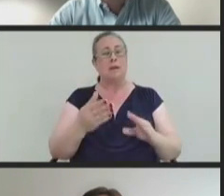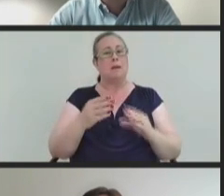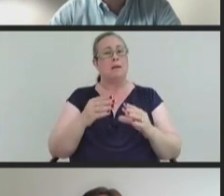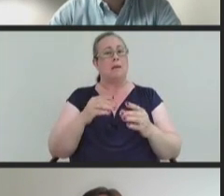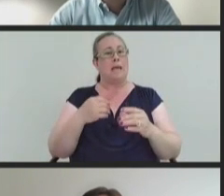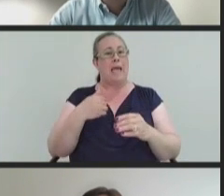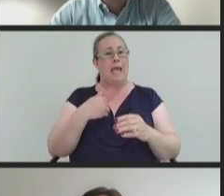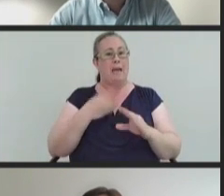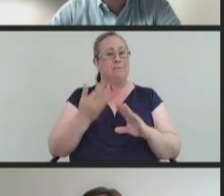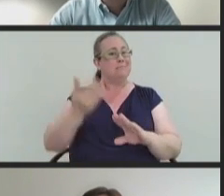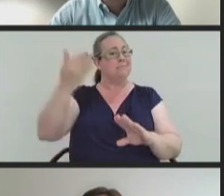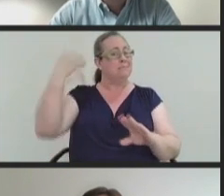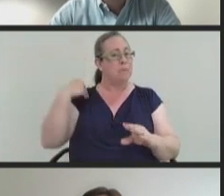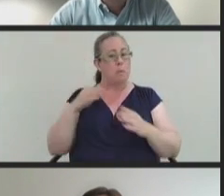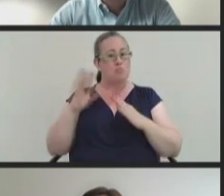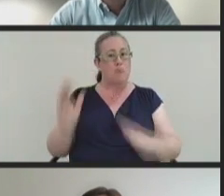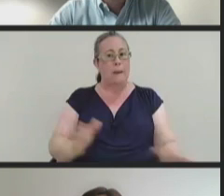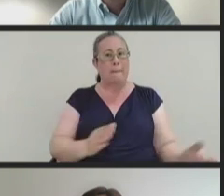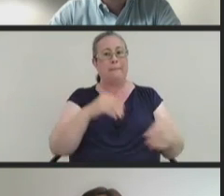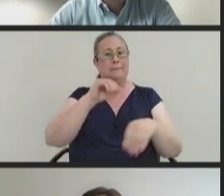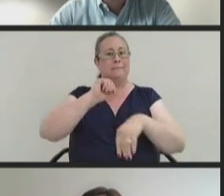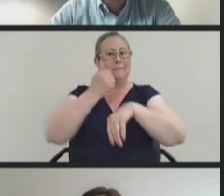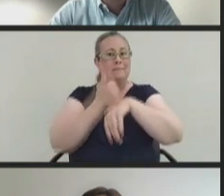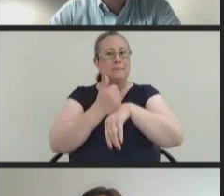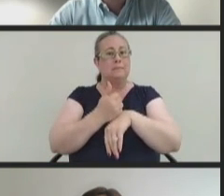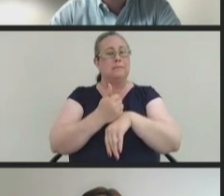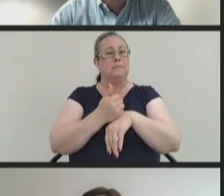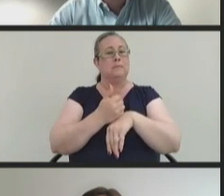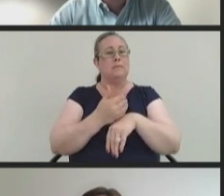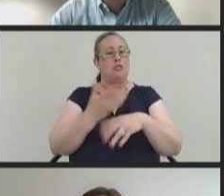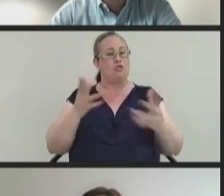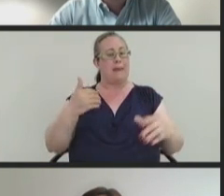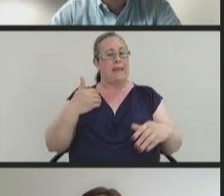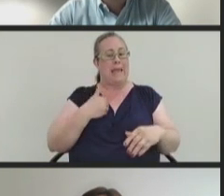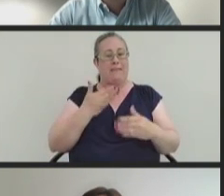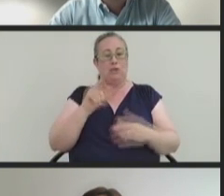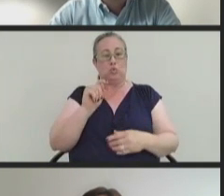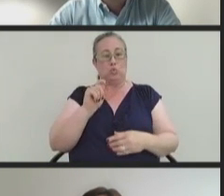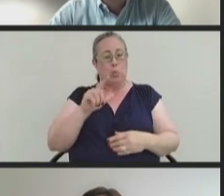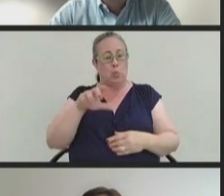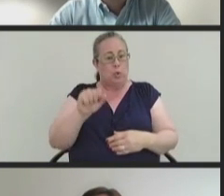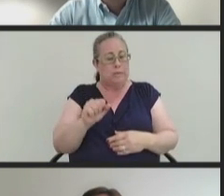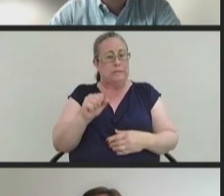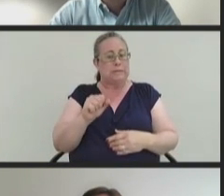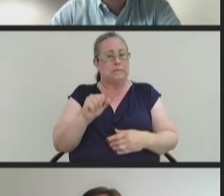that we're already doing things now so that we have tools available rapidly,